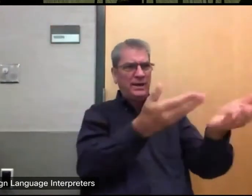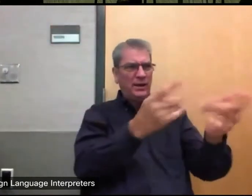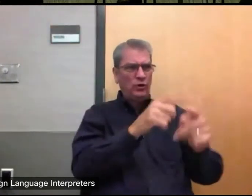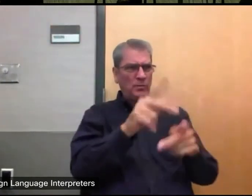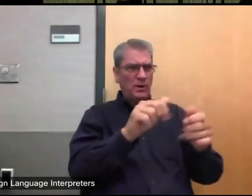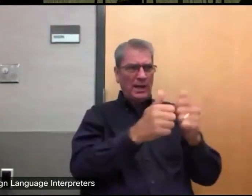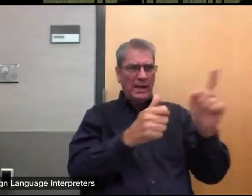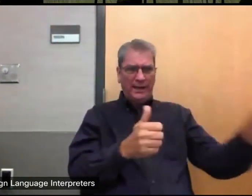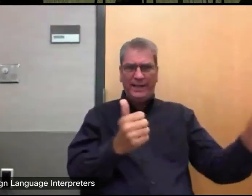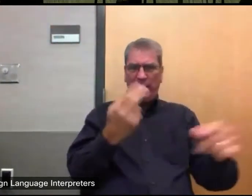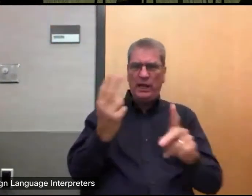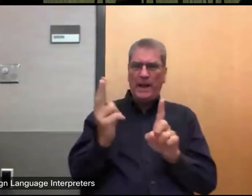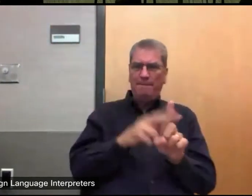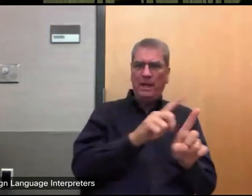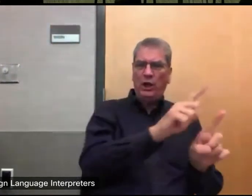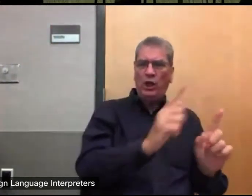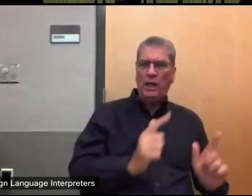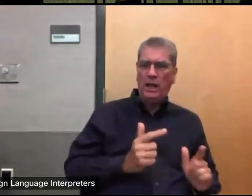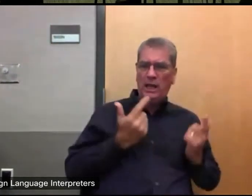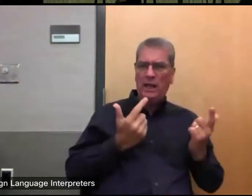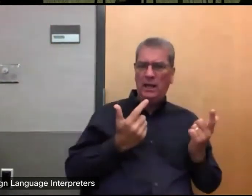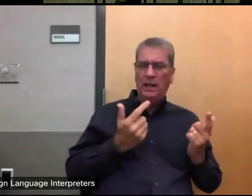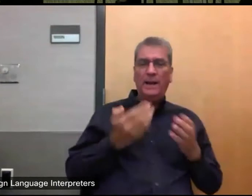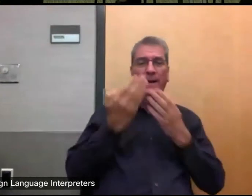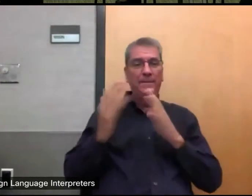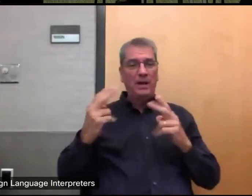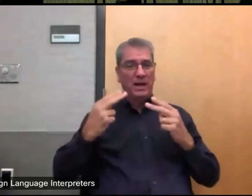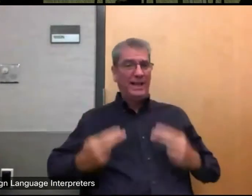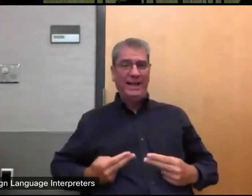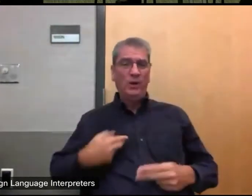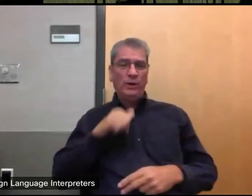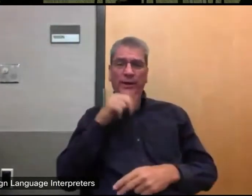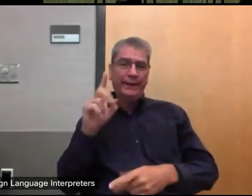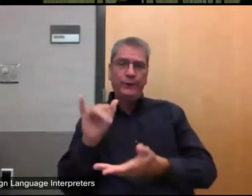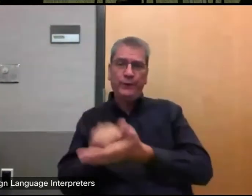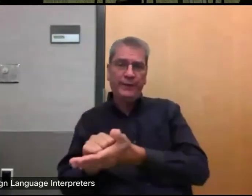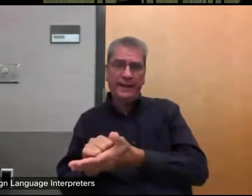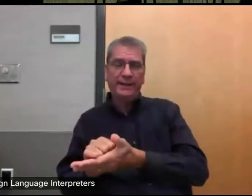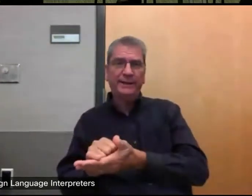they can use it and I'm not sure that in public health we always did that and I know because